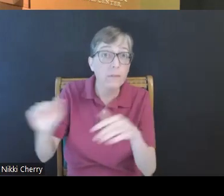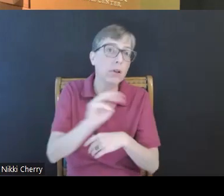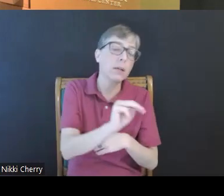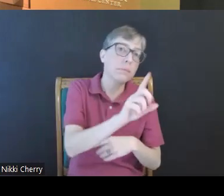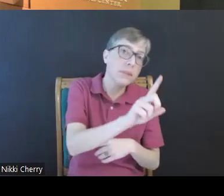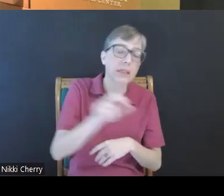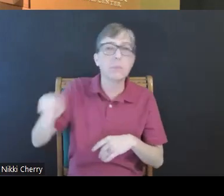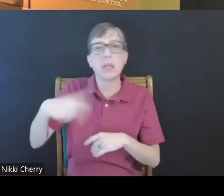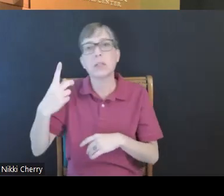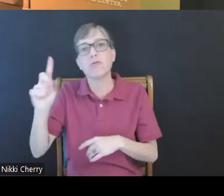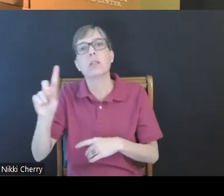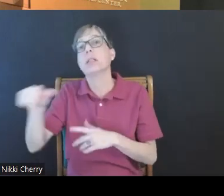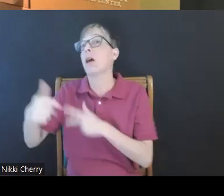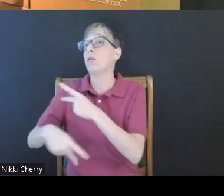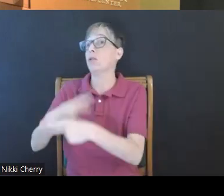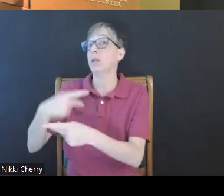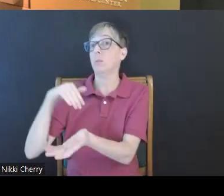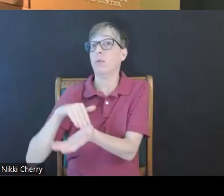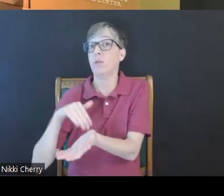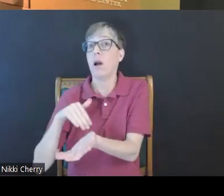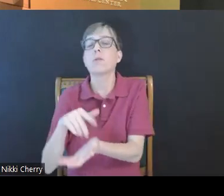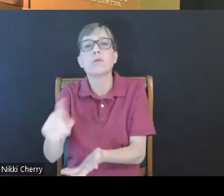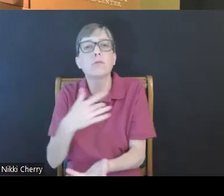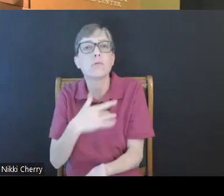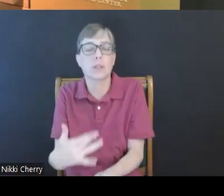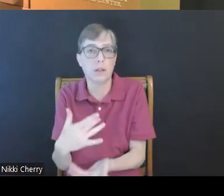you know you're pretty well committed and you're pretty well compensated but the people who do this